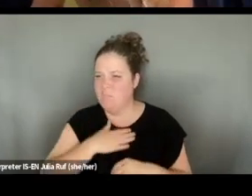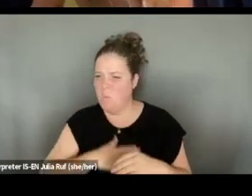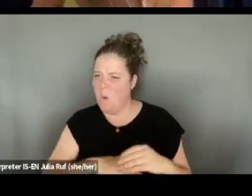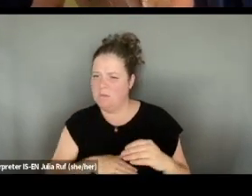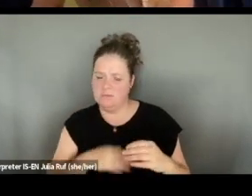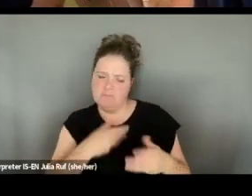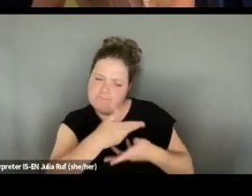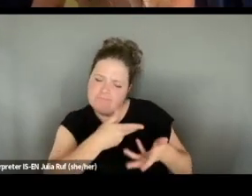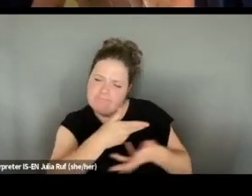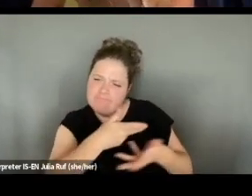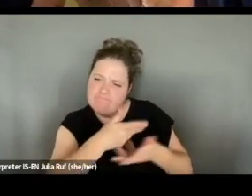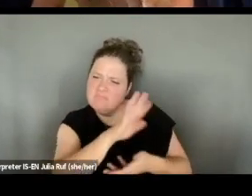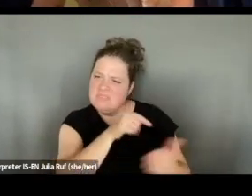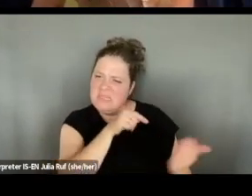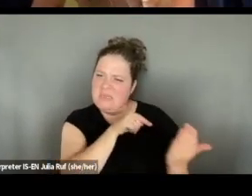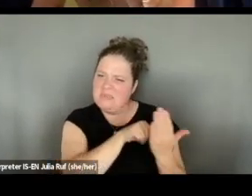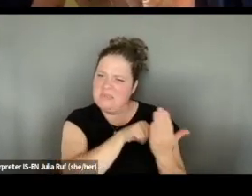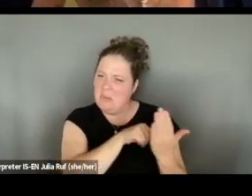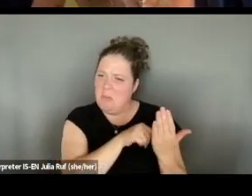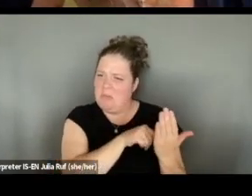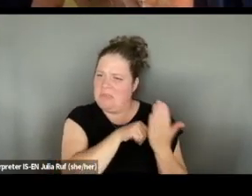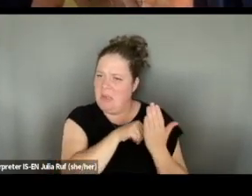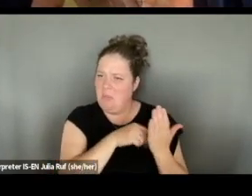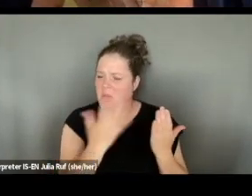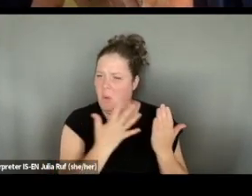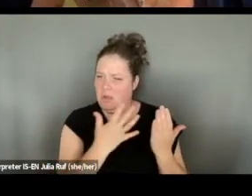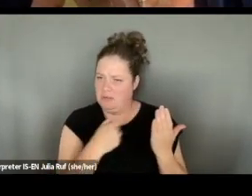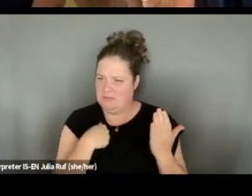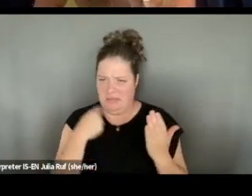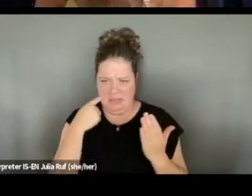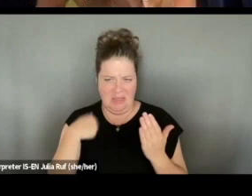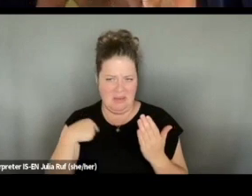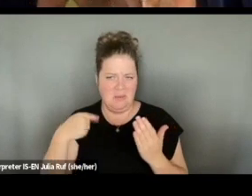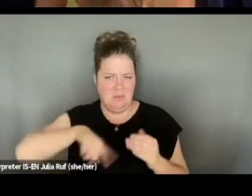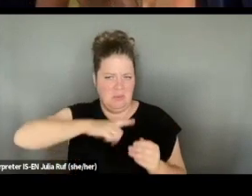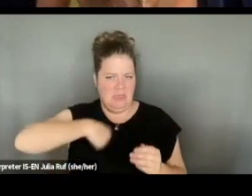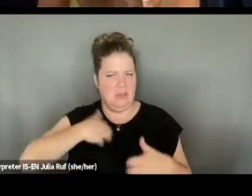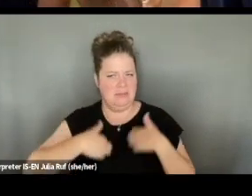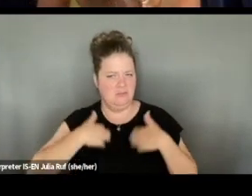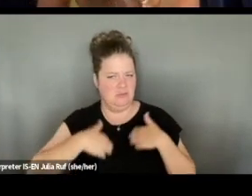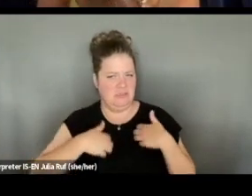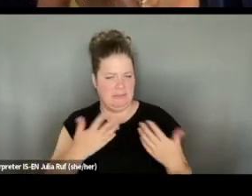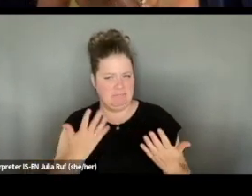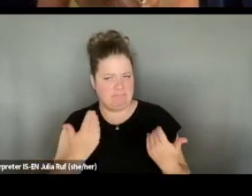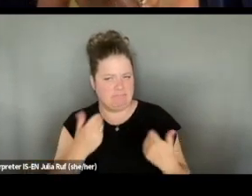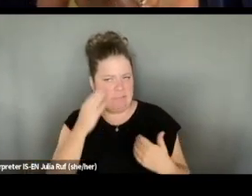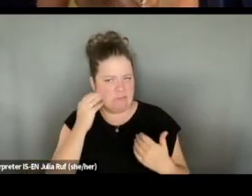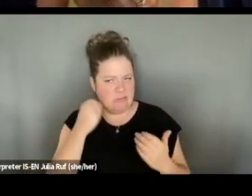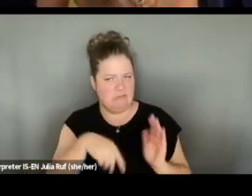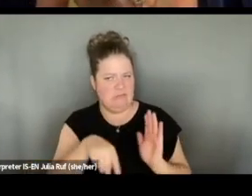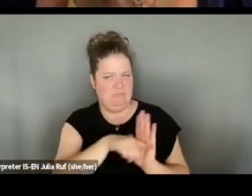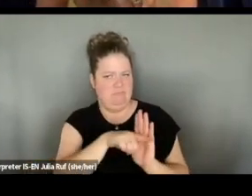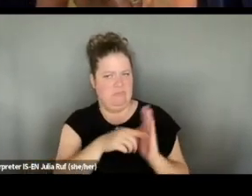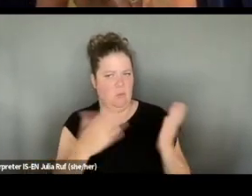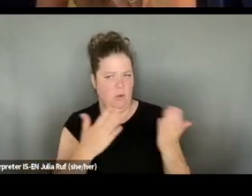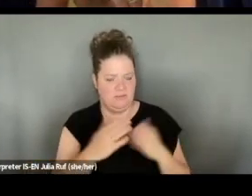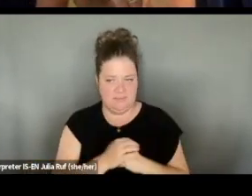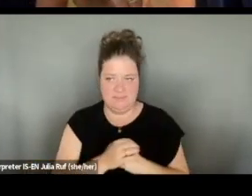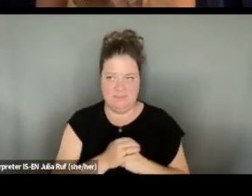what examples you have, because that I think is something that the commission would be also interested in hearing. And with that, it's a quarter to